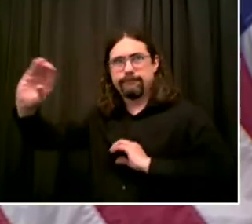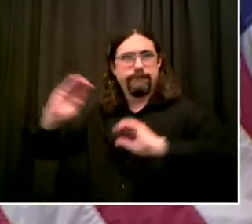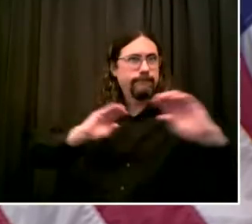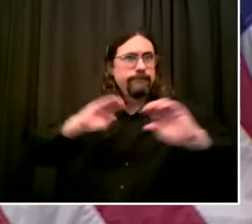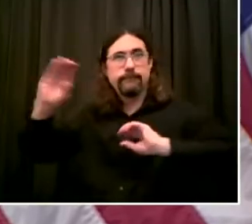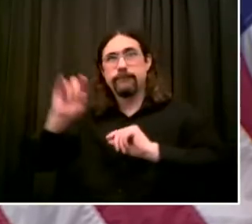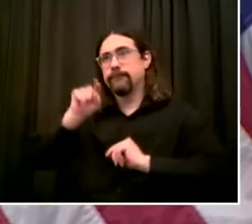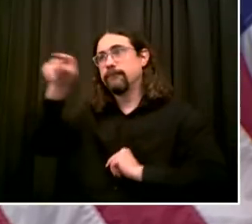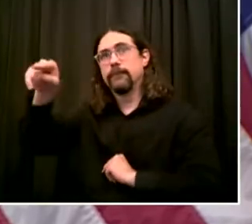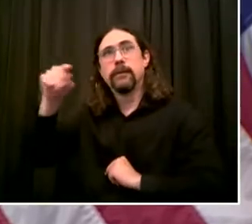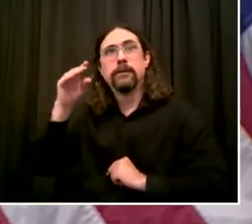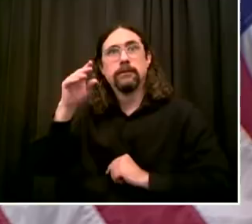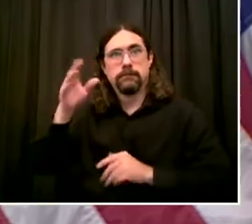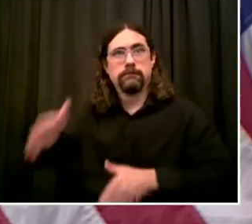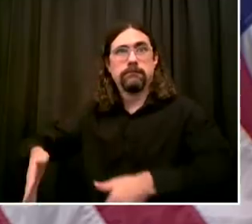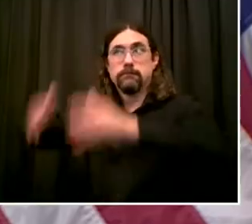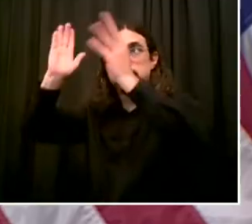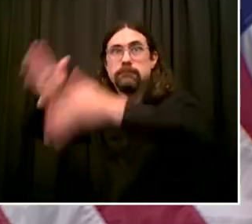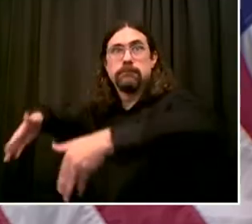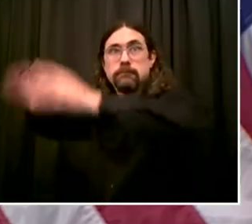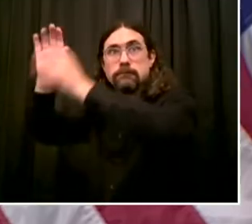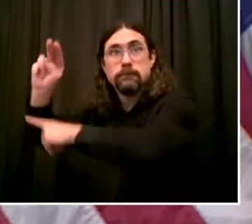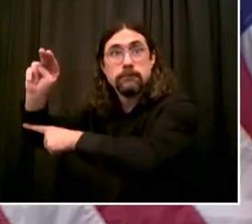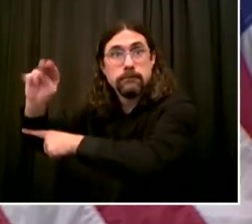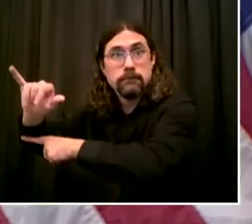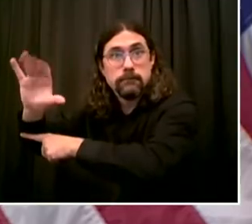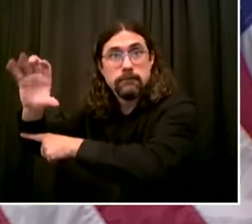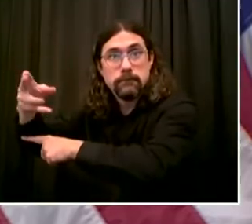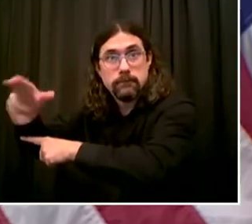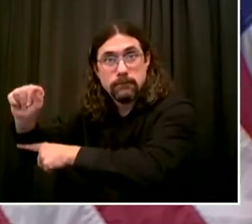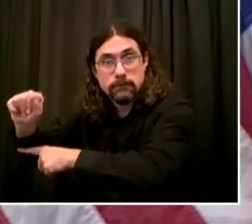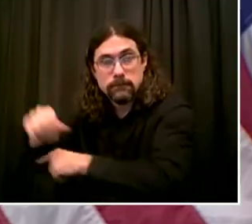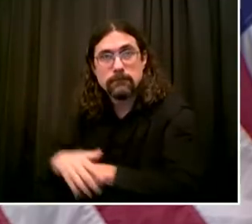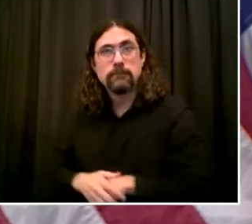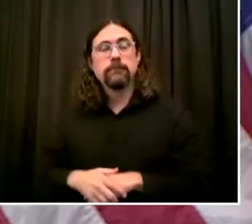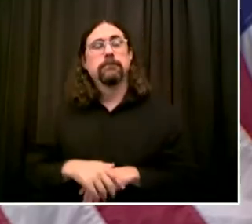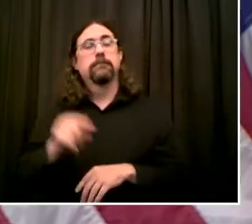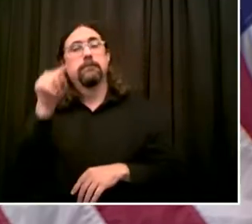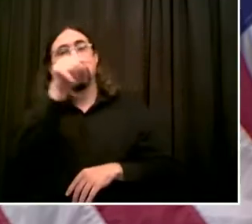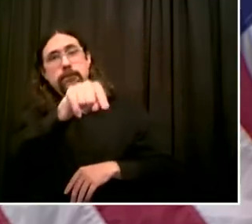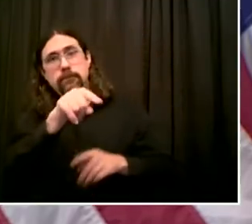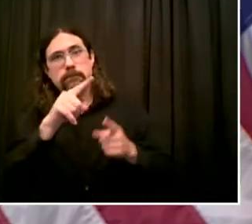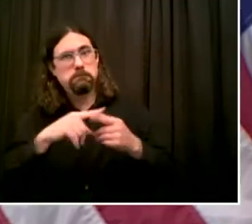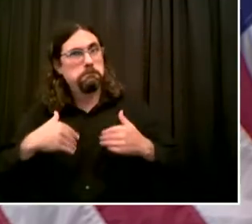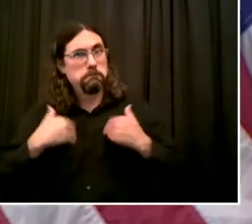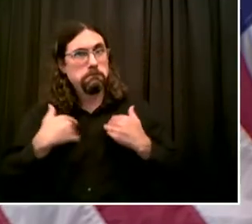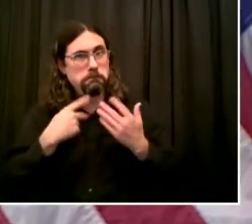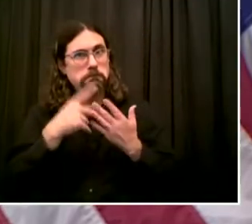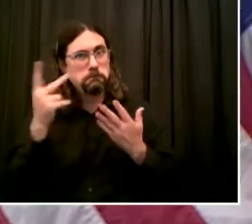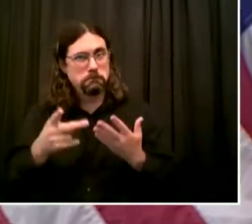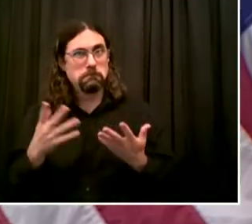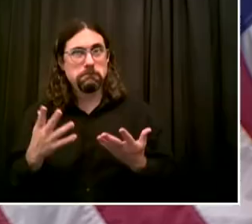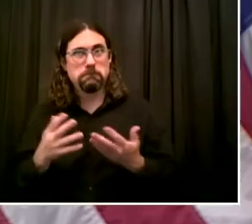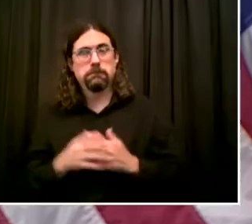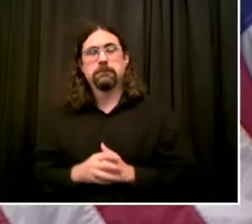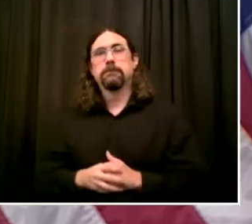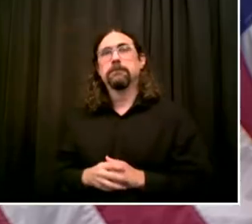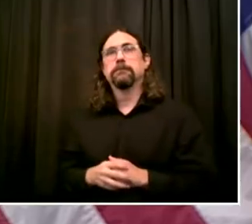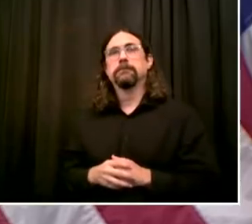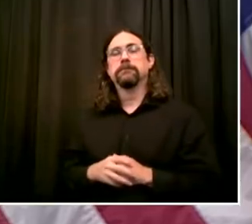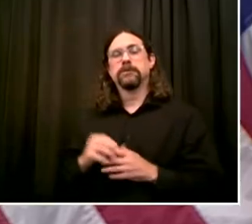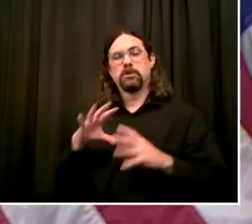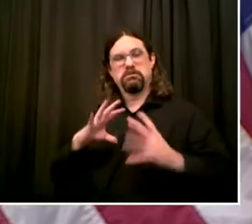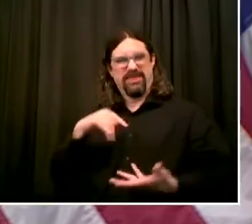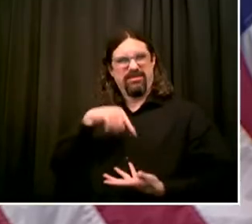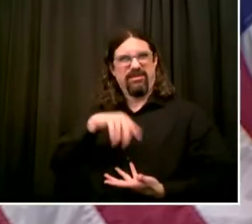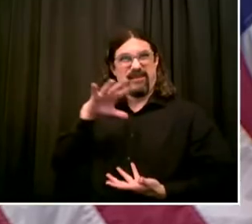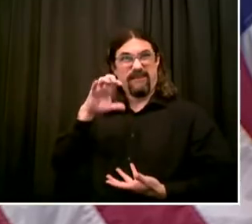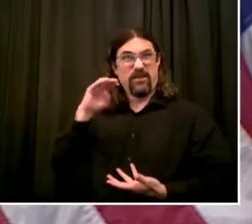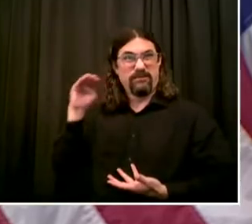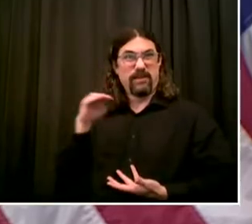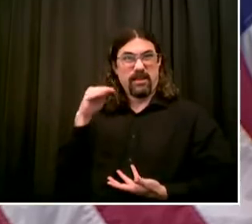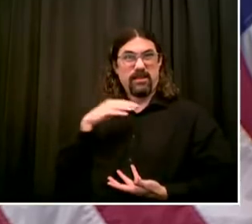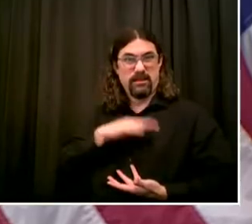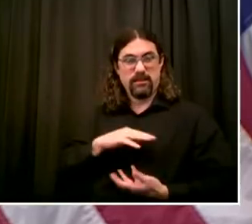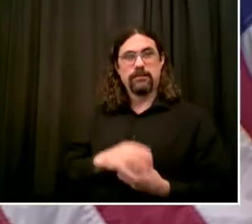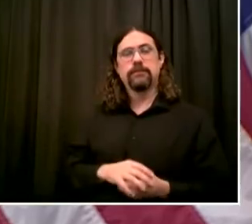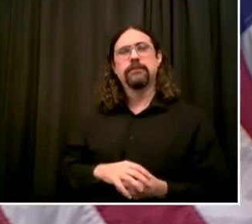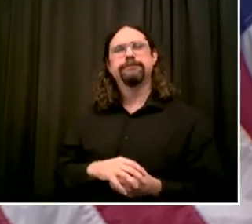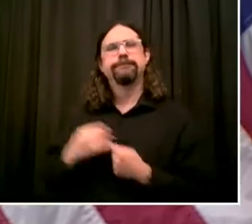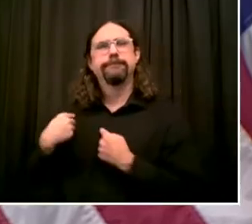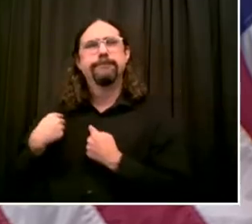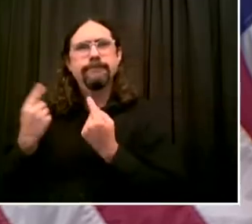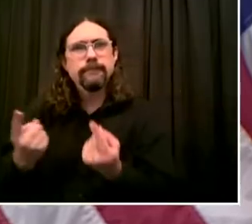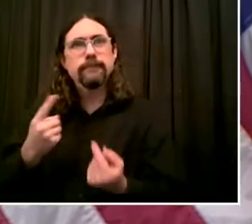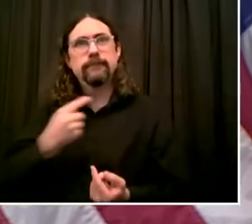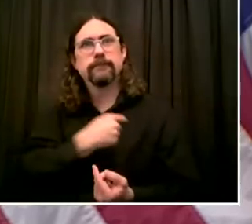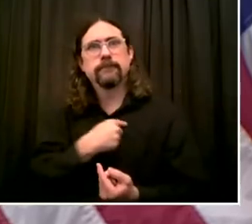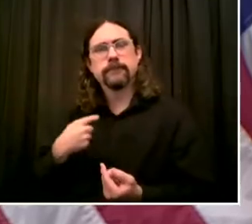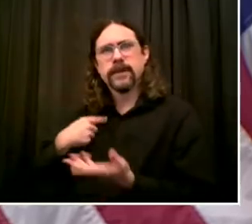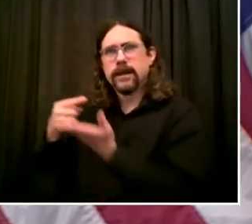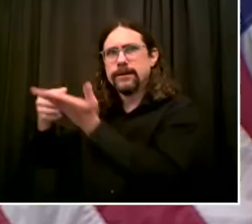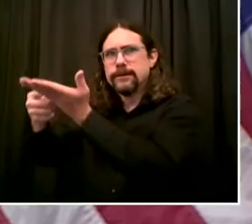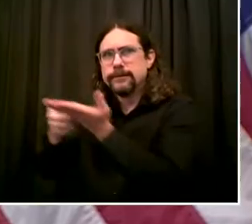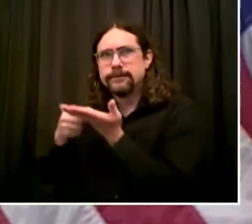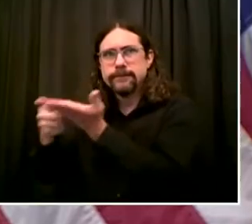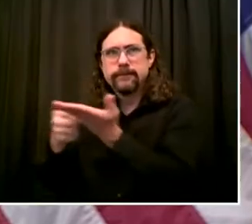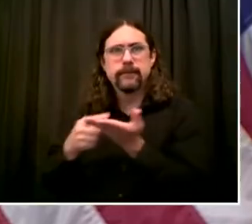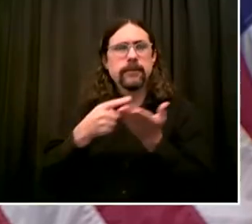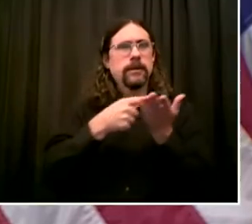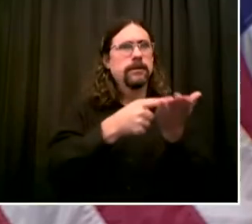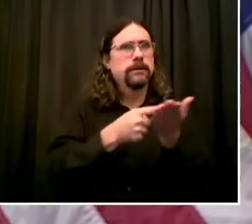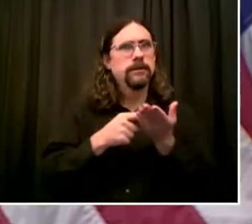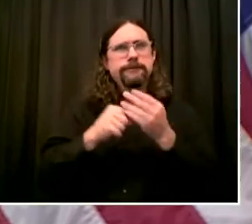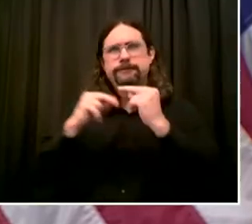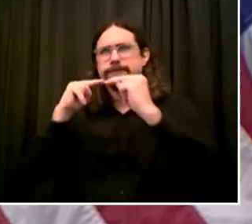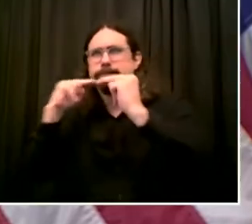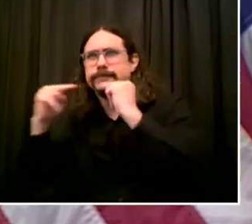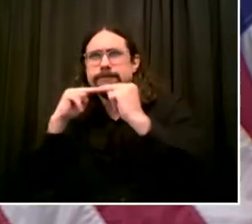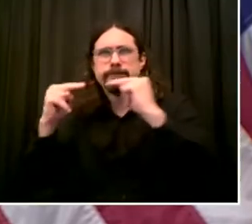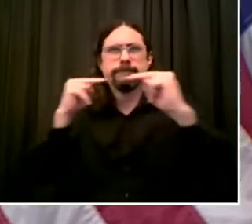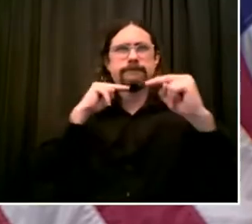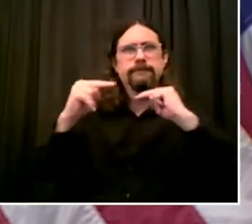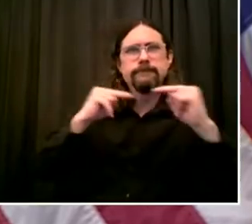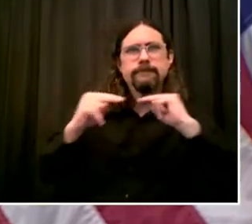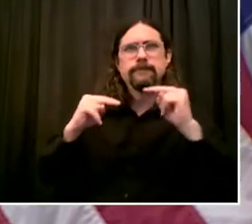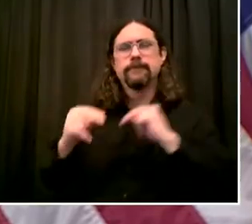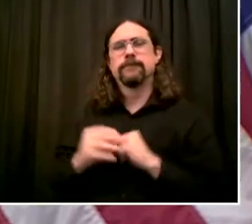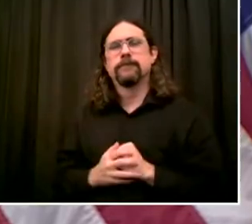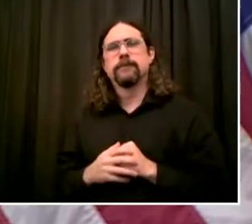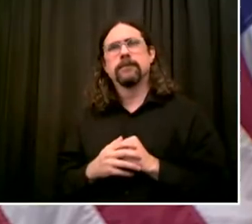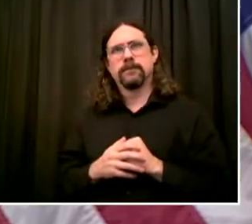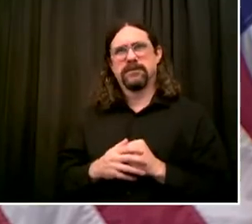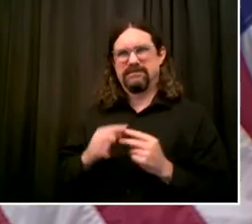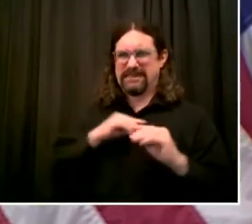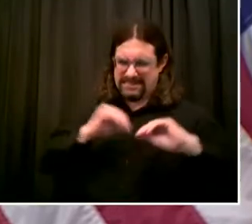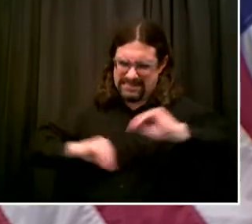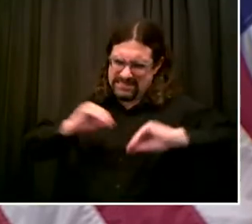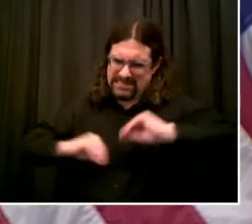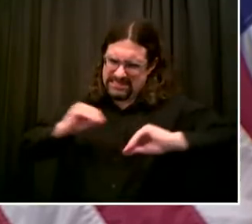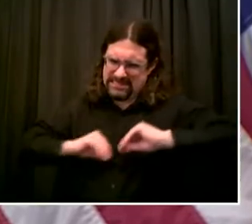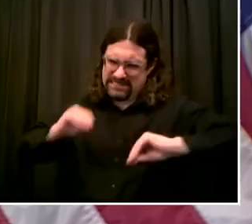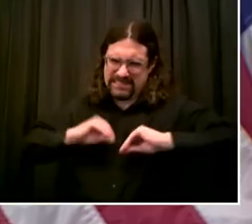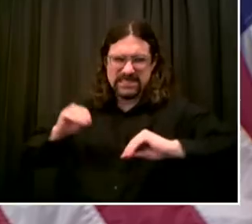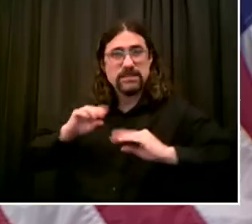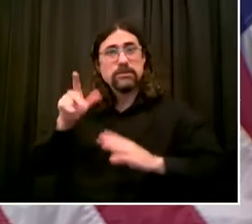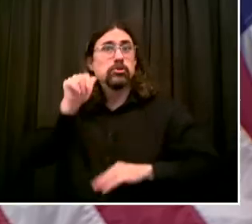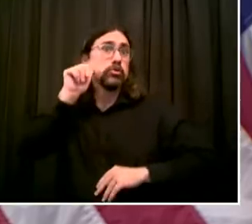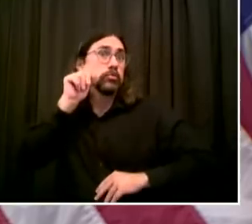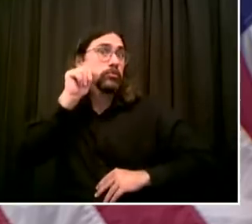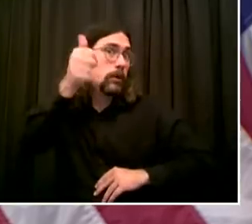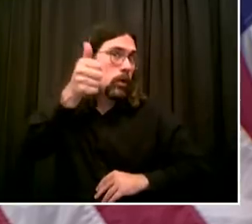WHERE THE NEED IS GREATEST.